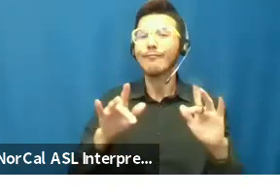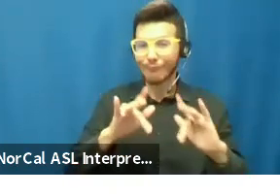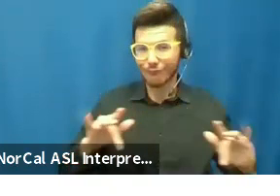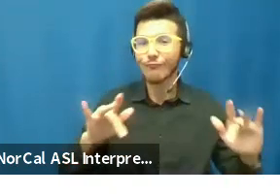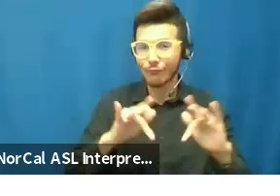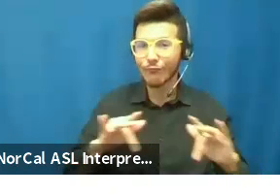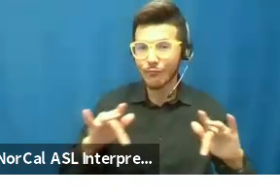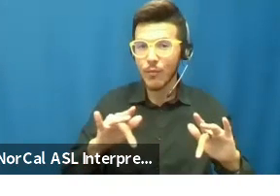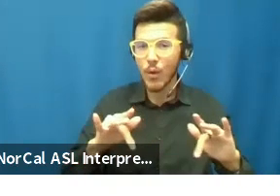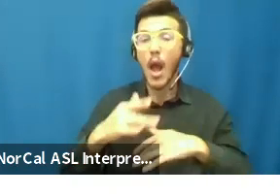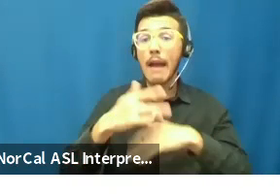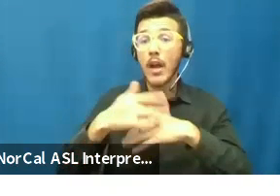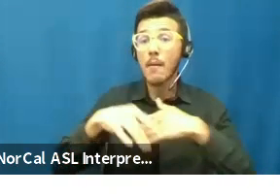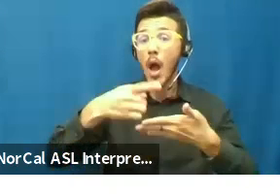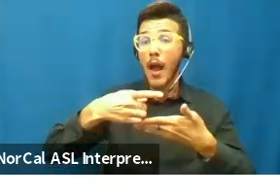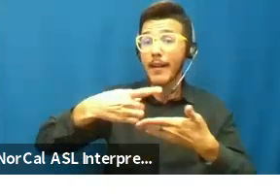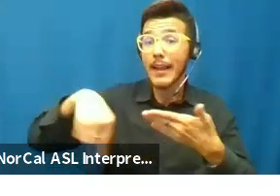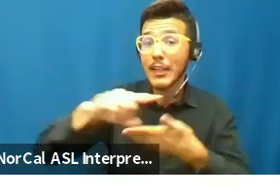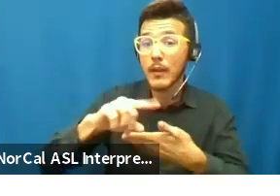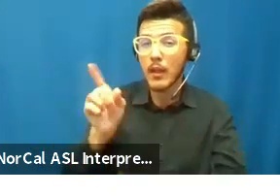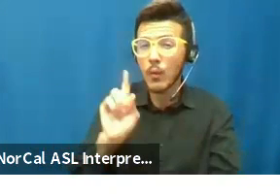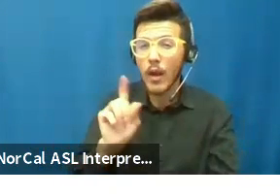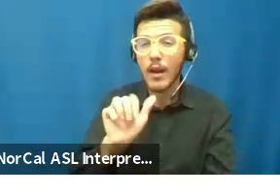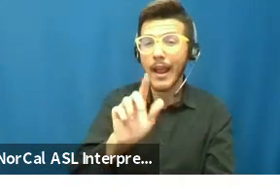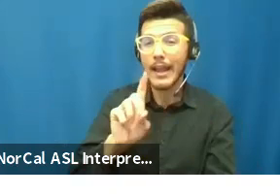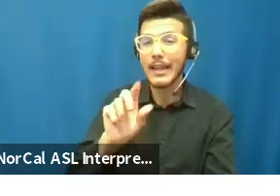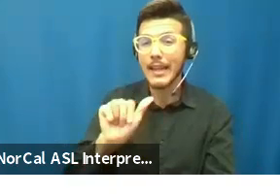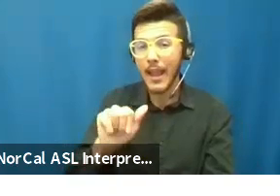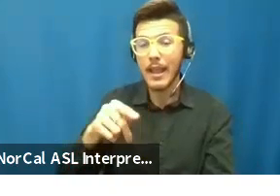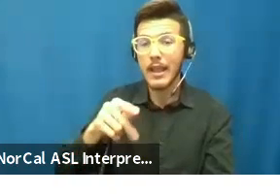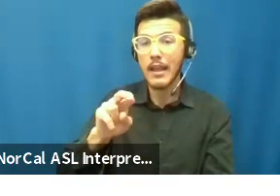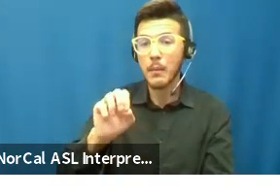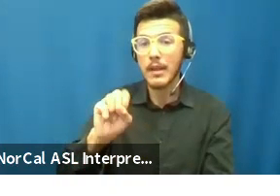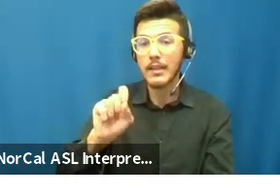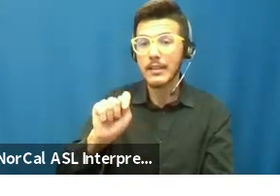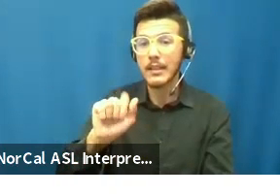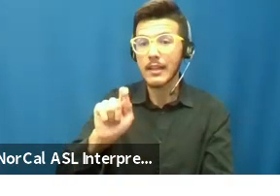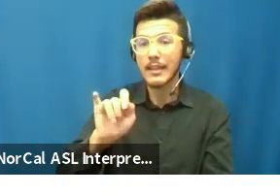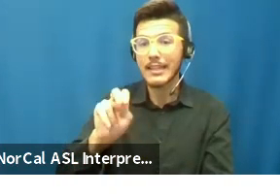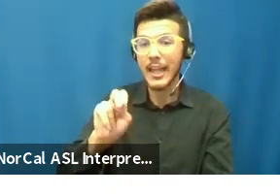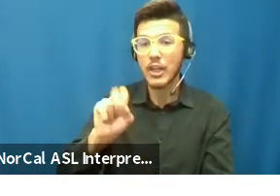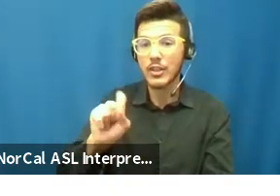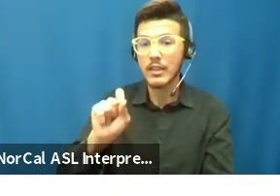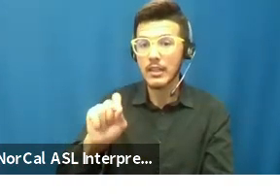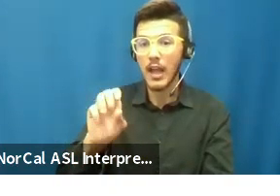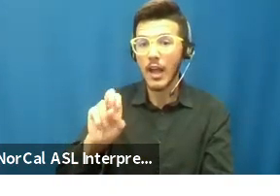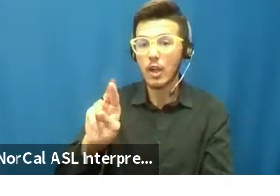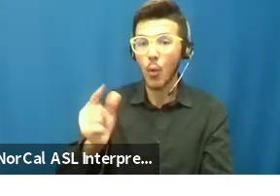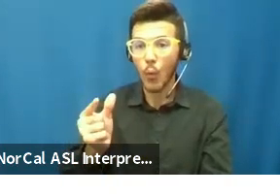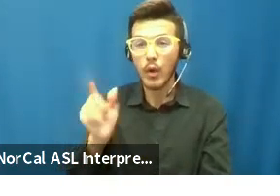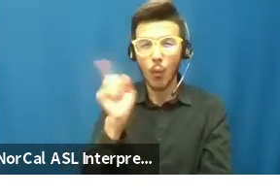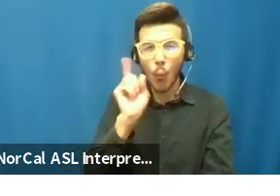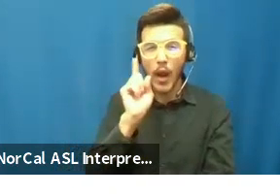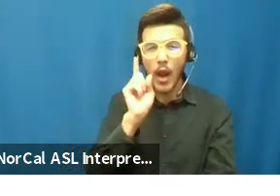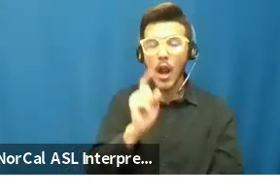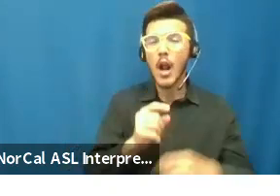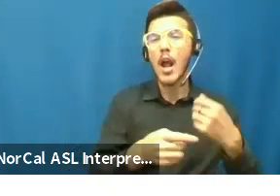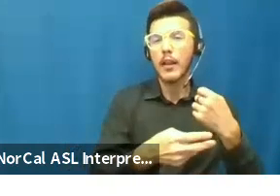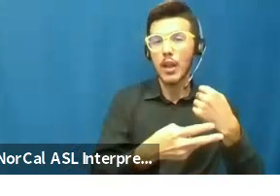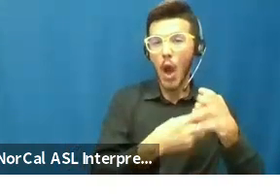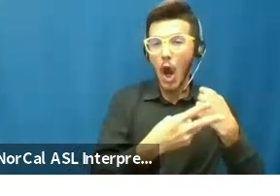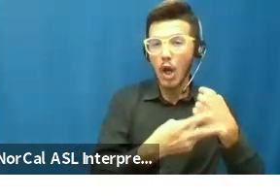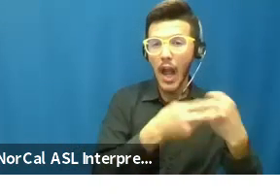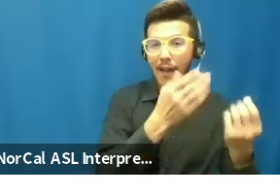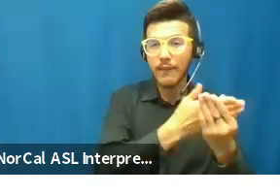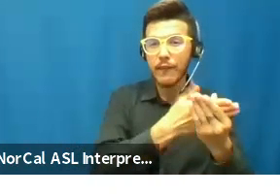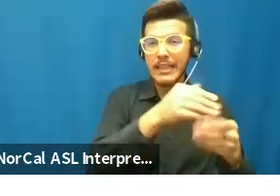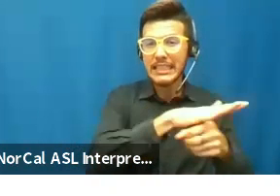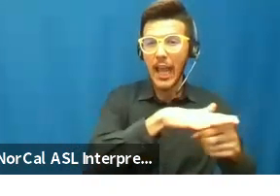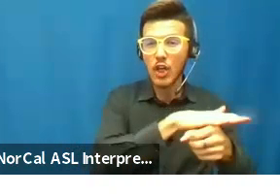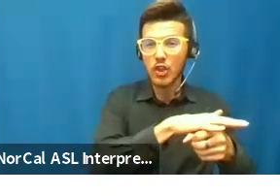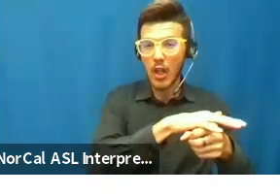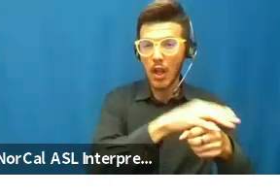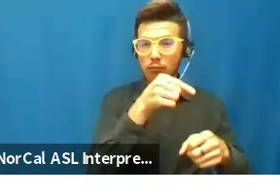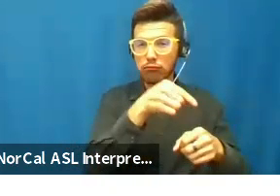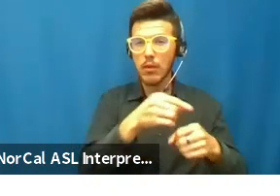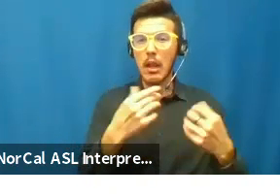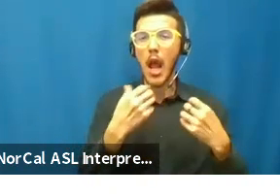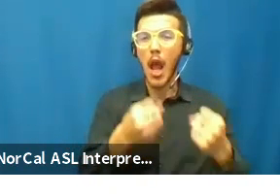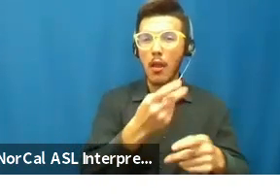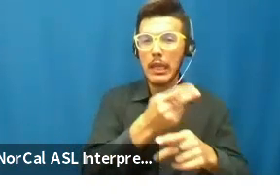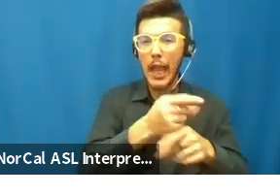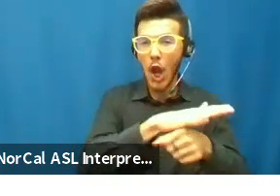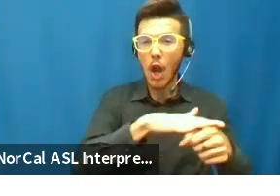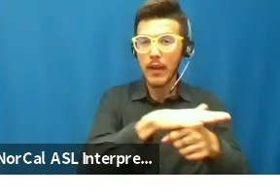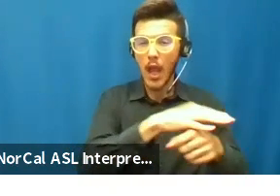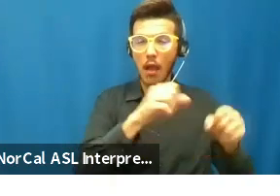next week at ADApresentations.org in the Archive section of the healthcare area. This Webinar